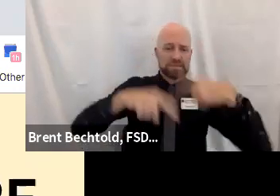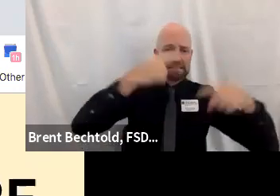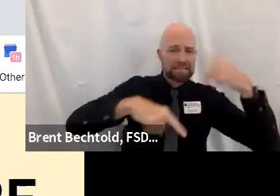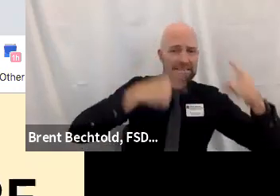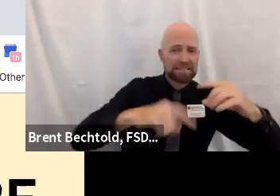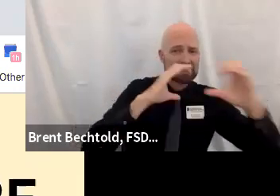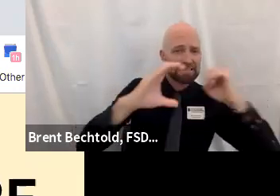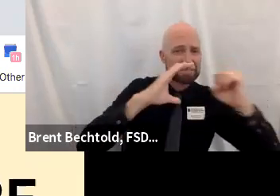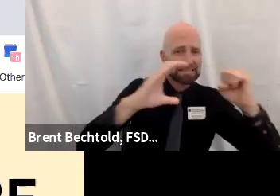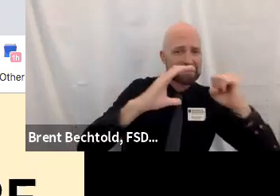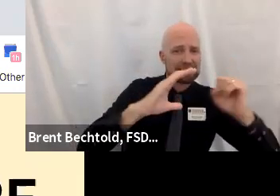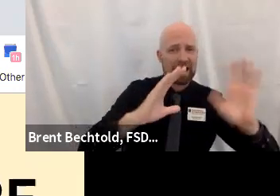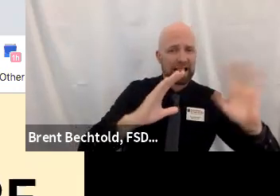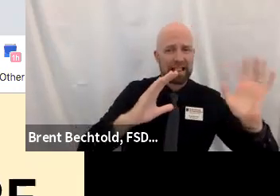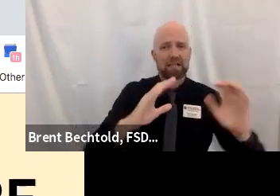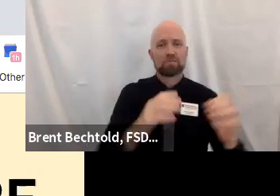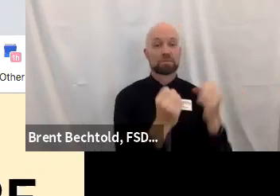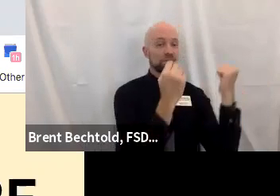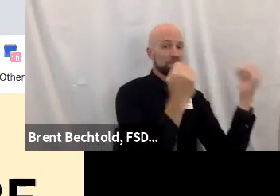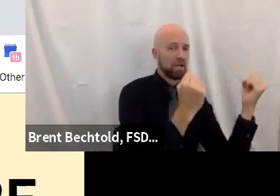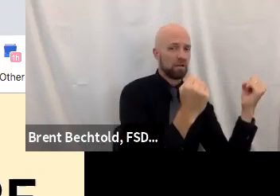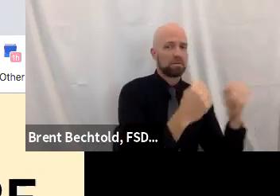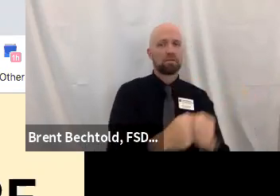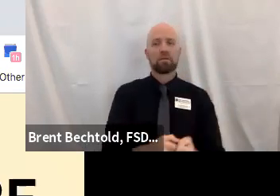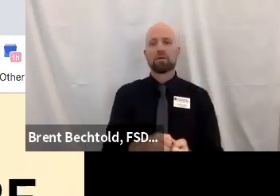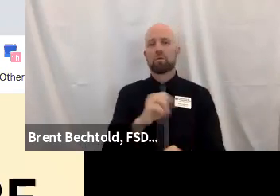And so... we practiced signing, we don't practice, we practice signing,